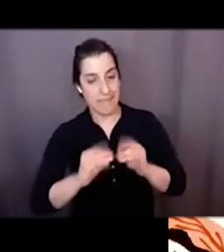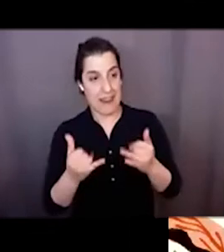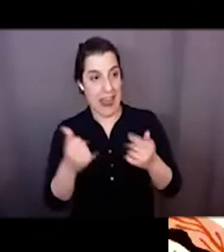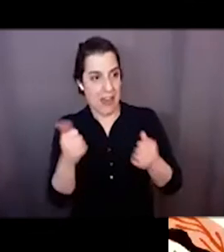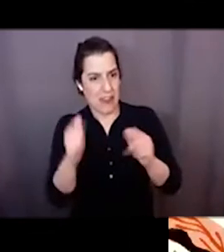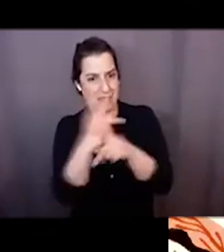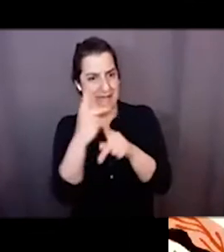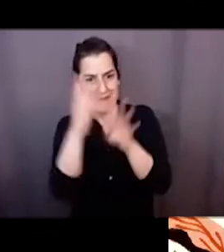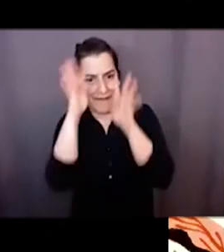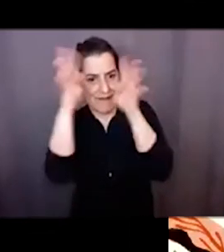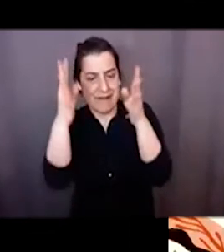proximity can best provide.